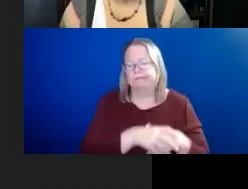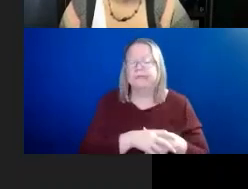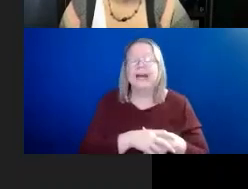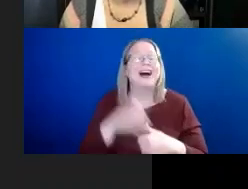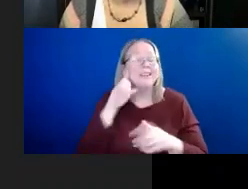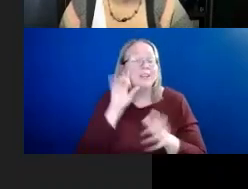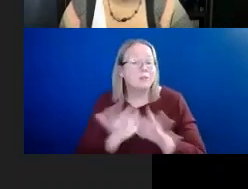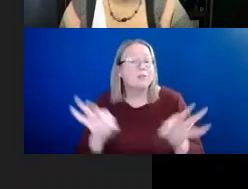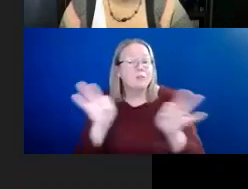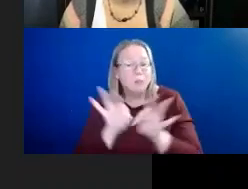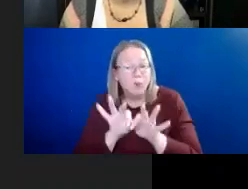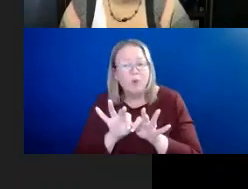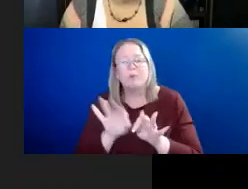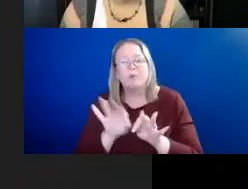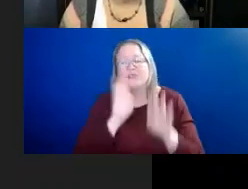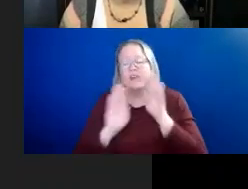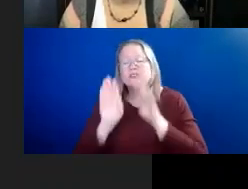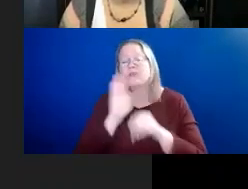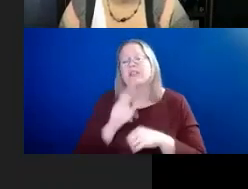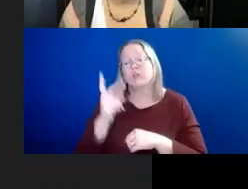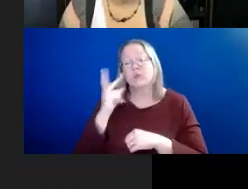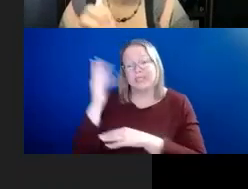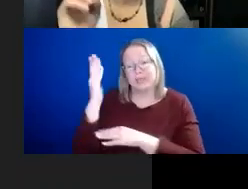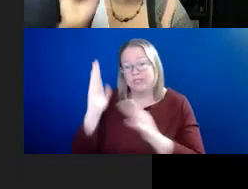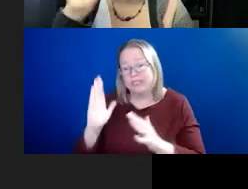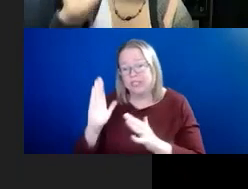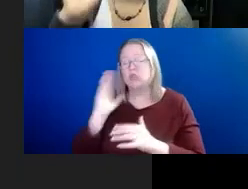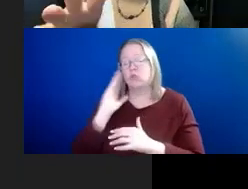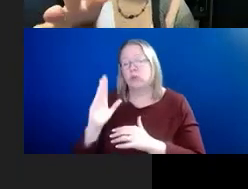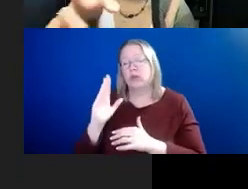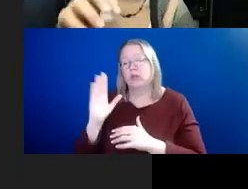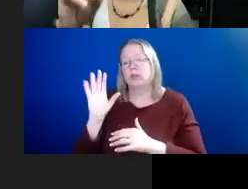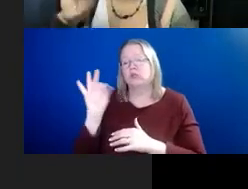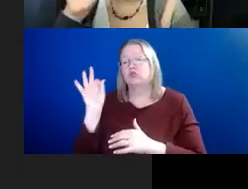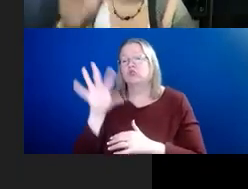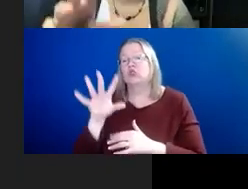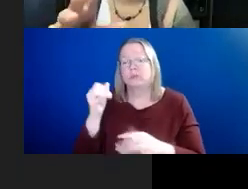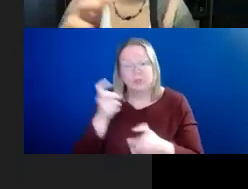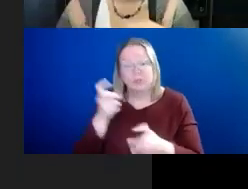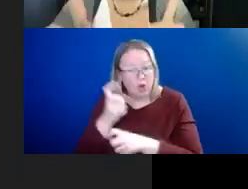It's frustrating to see presenters that will 13:25:44 drop a joke with an image in everyone